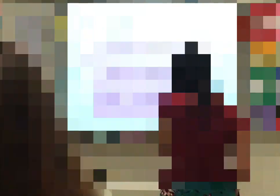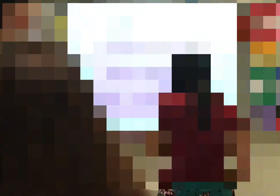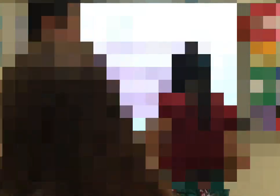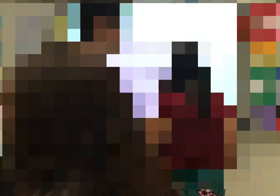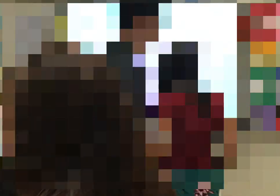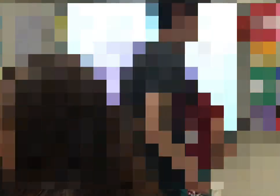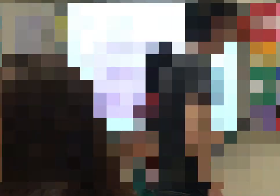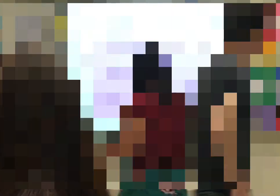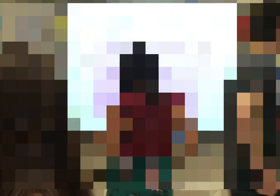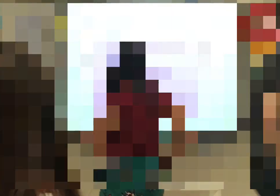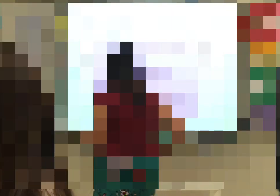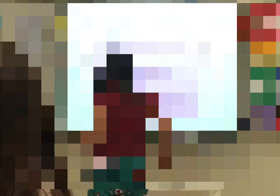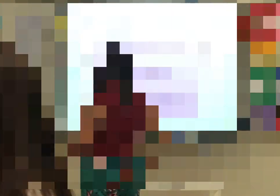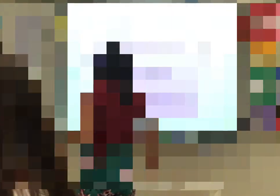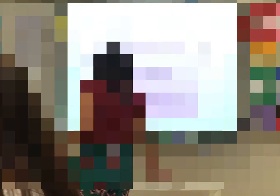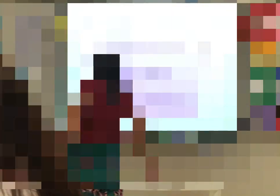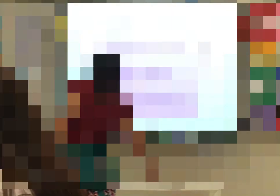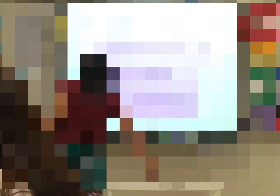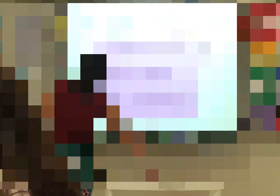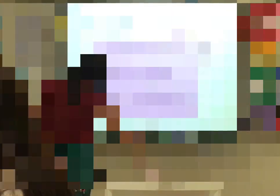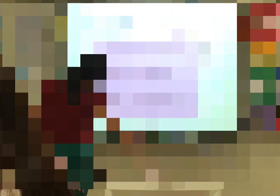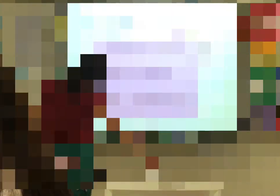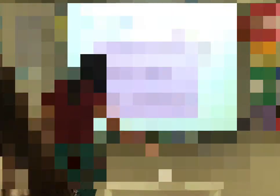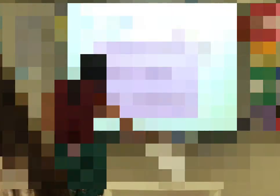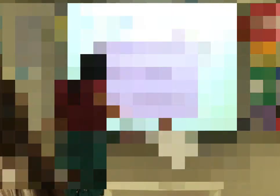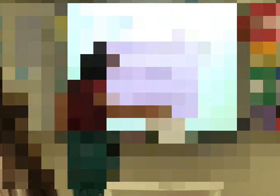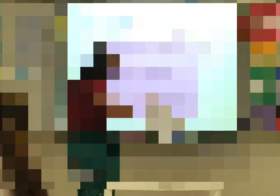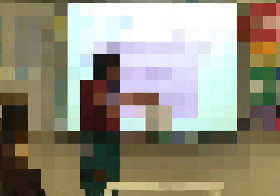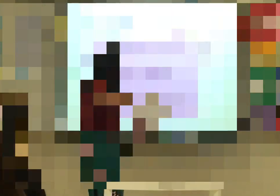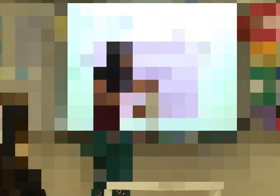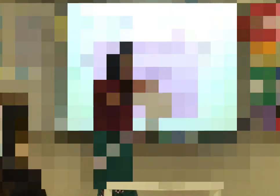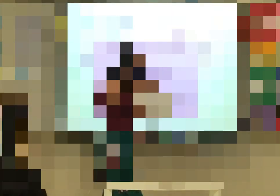going to come around and you'll notice on the back of your question sheet that